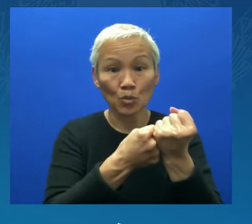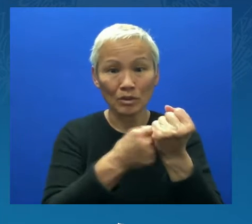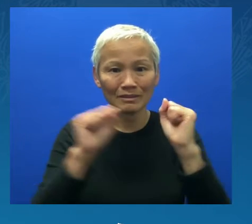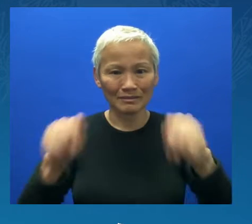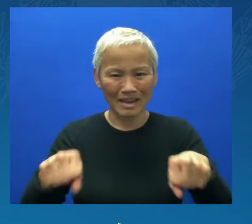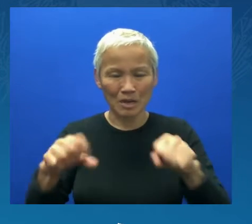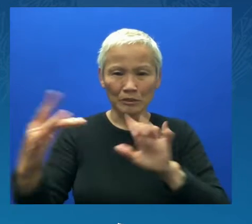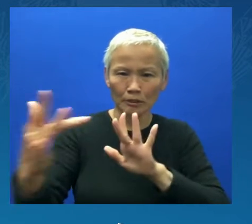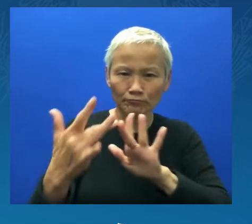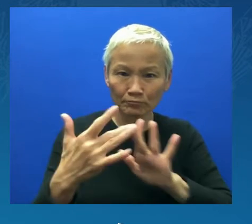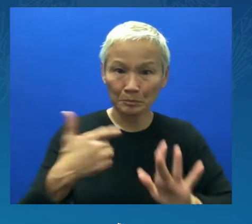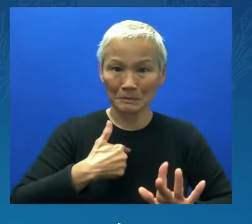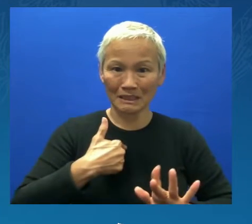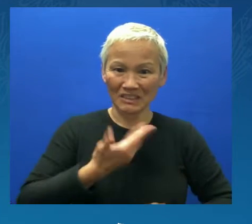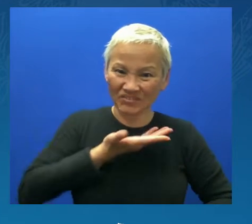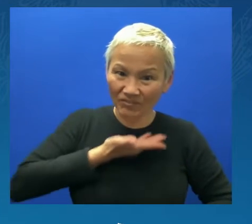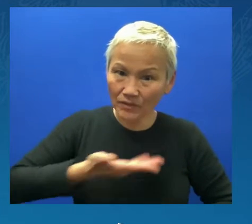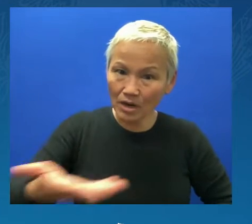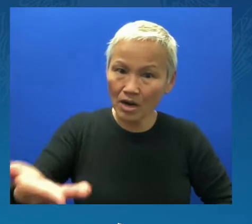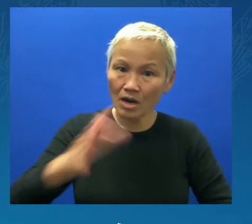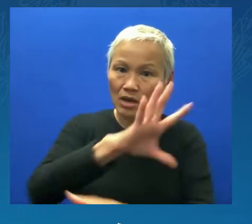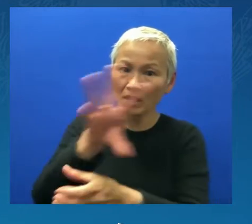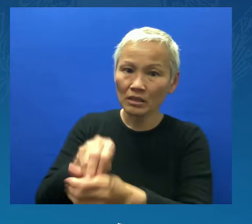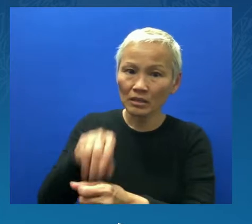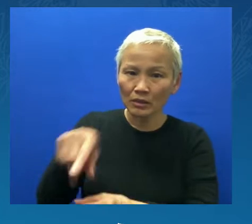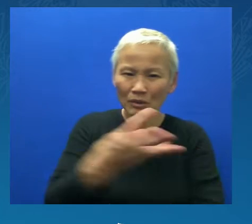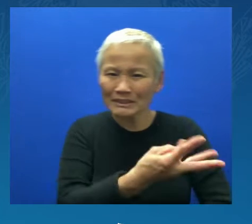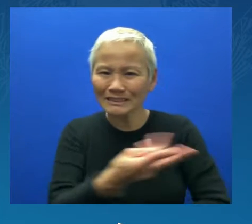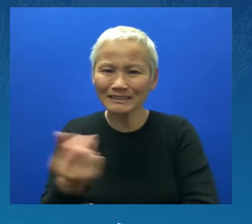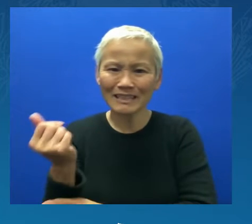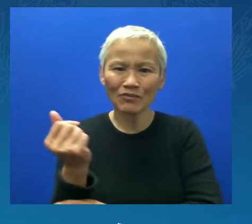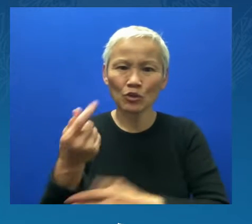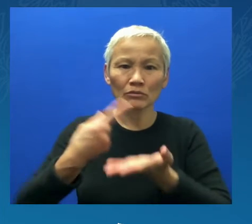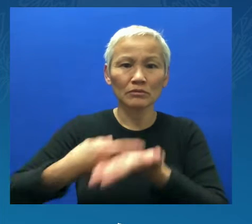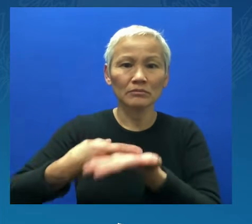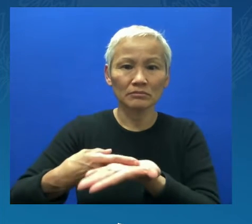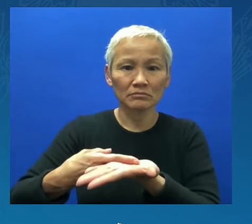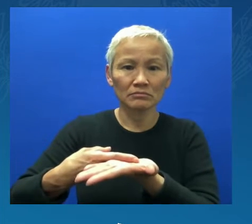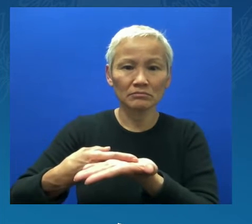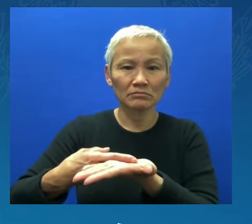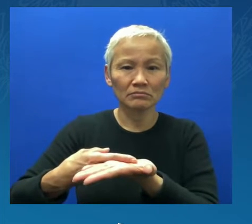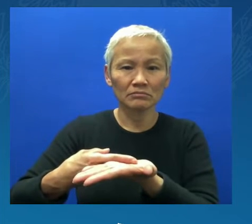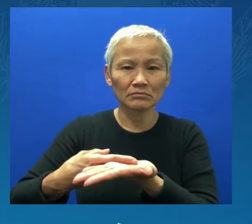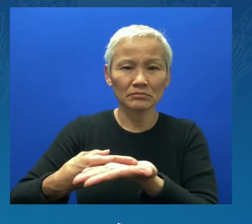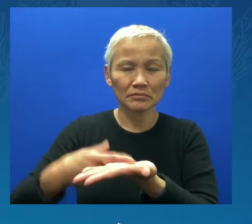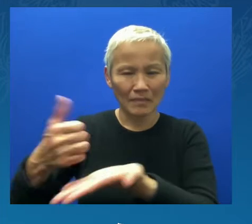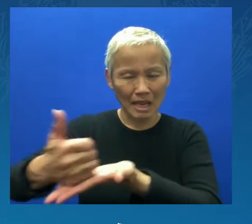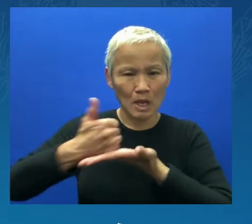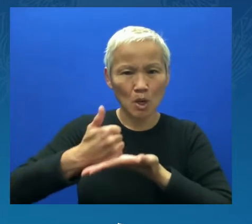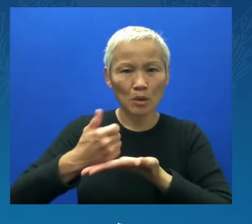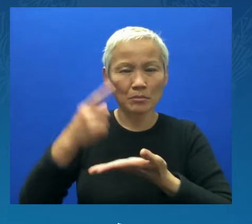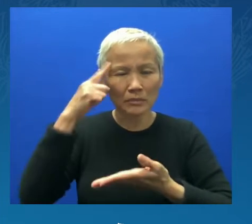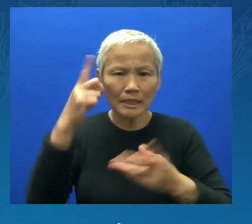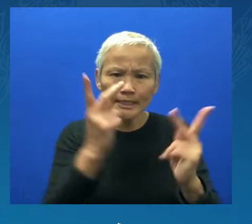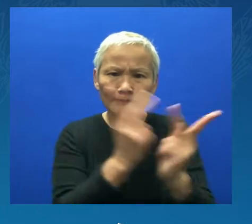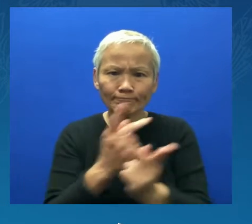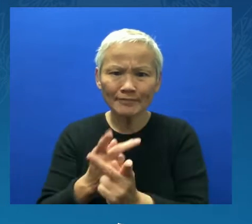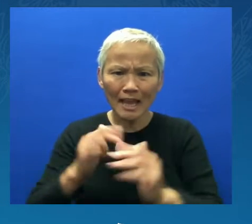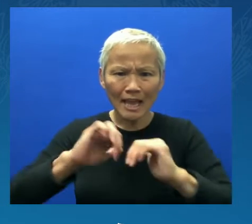and included me in a number of conversations, which has really helped figure out the ways in which we leverage federally qualified health centers